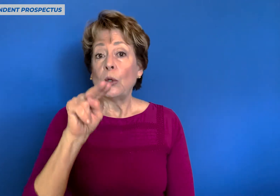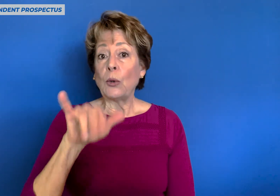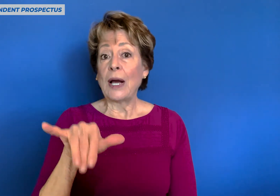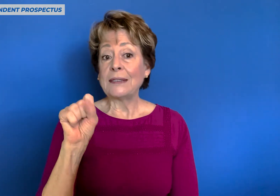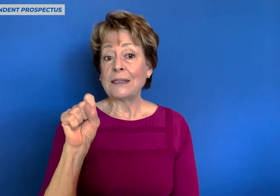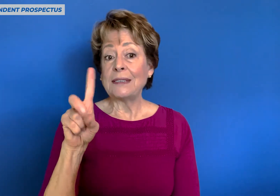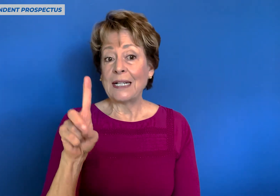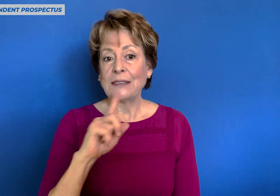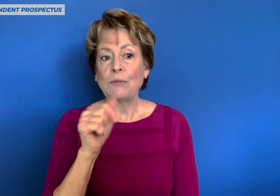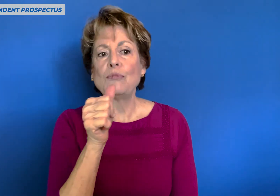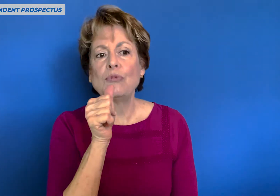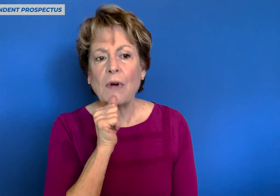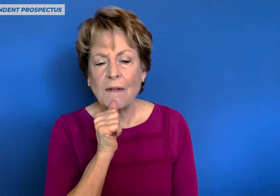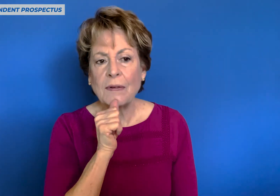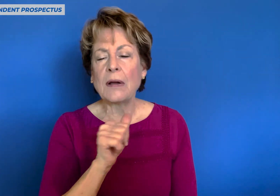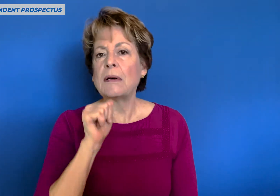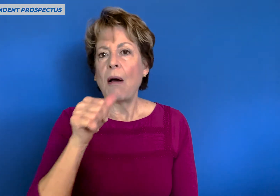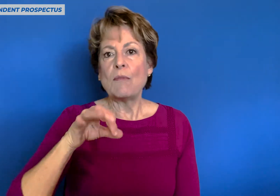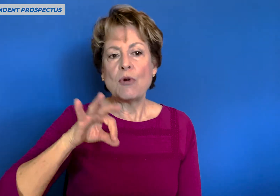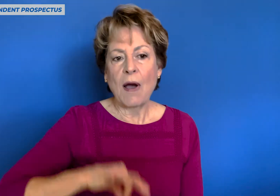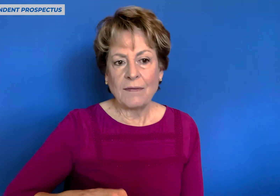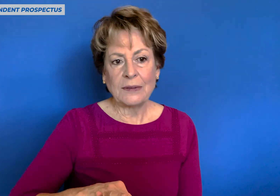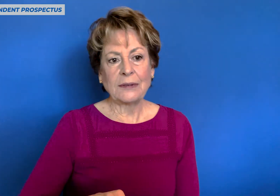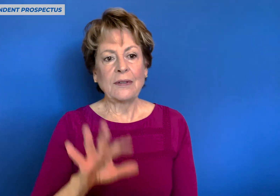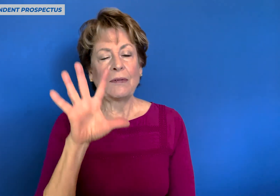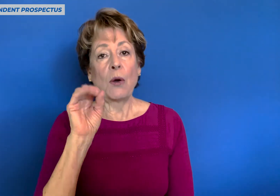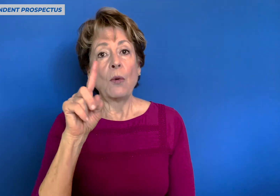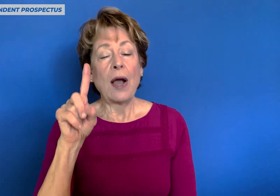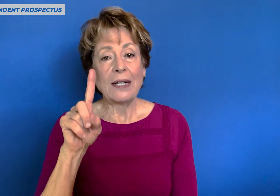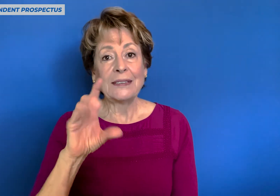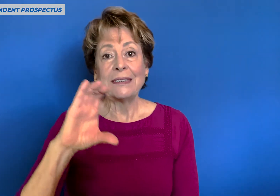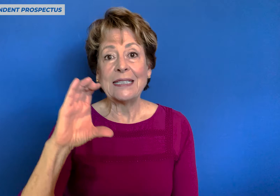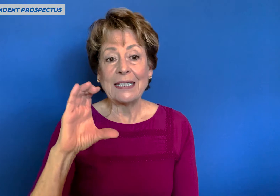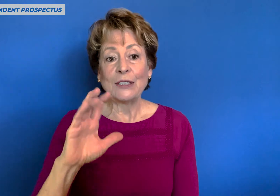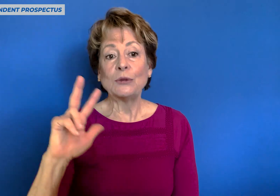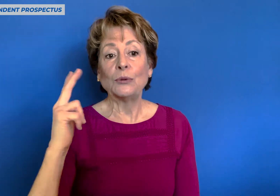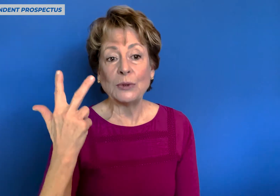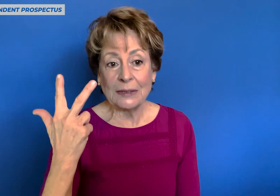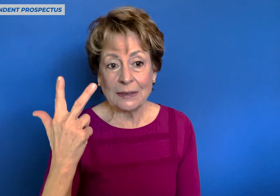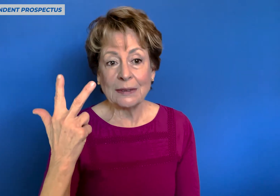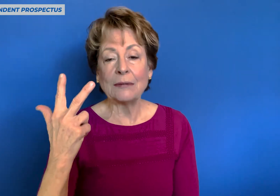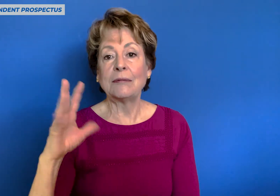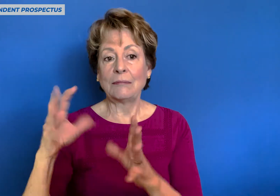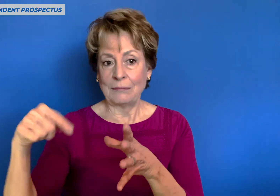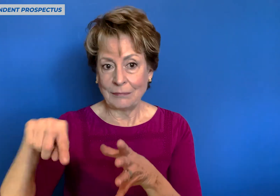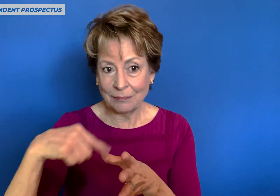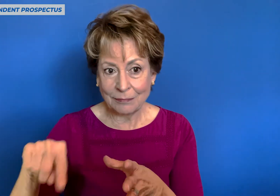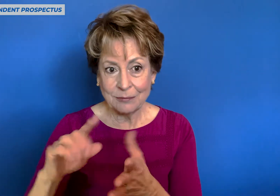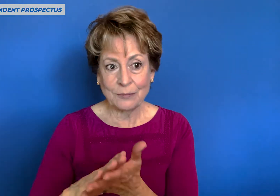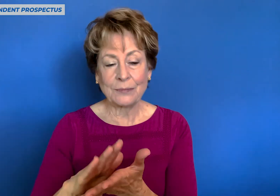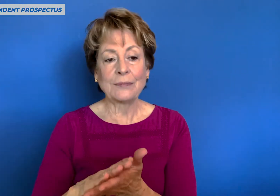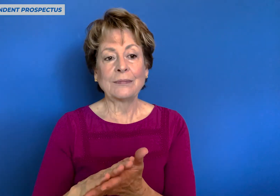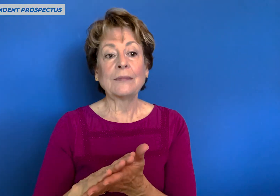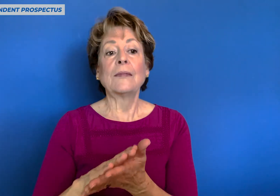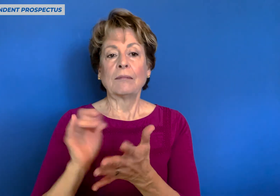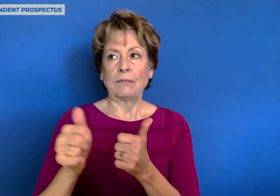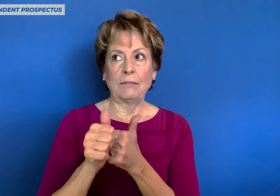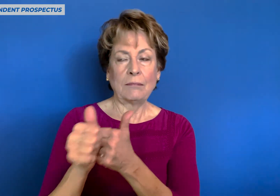NYSD is a private non-profit 501(c)3 organization